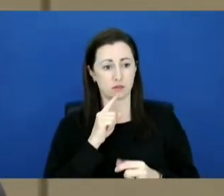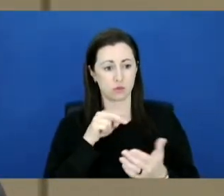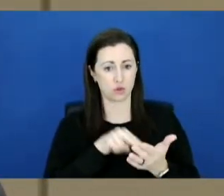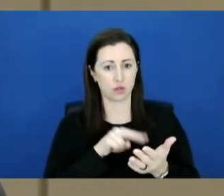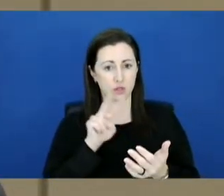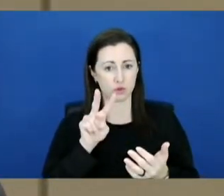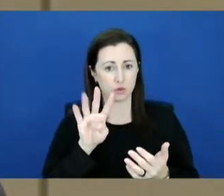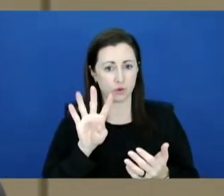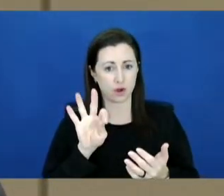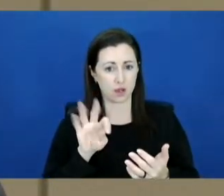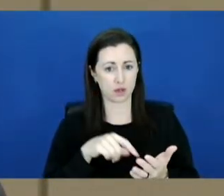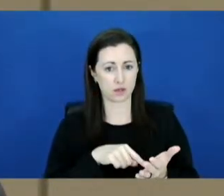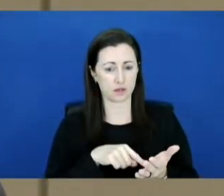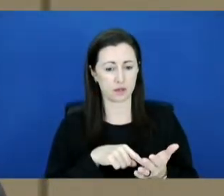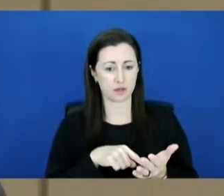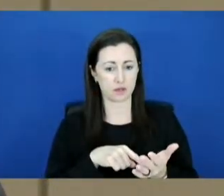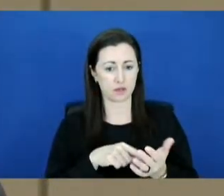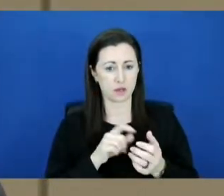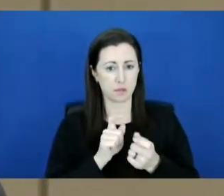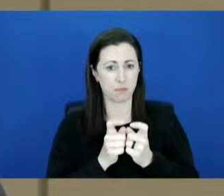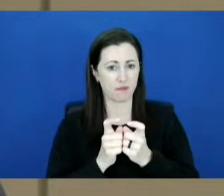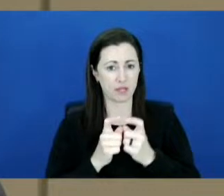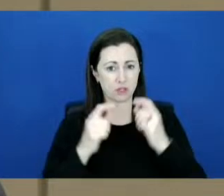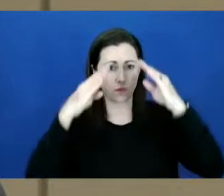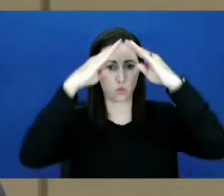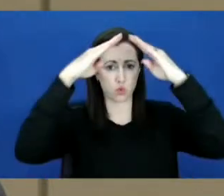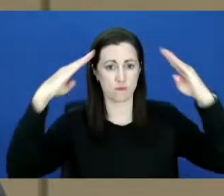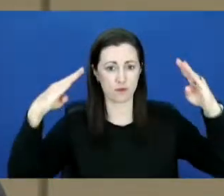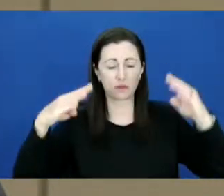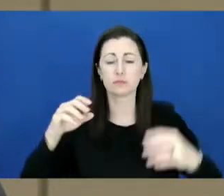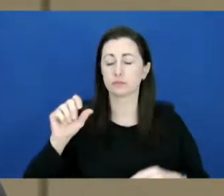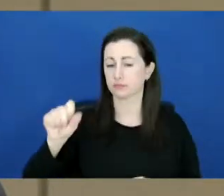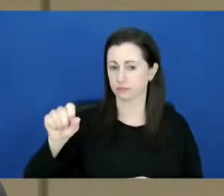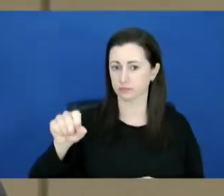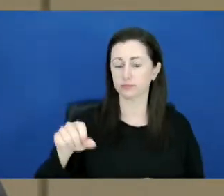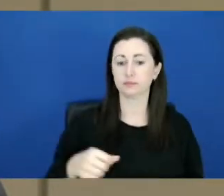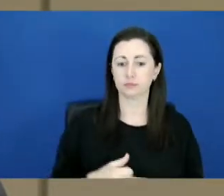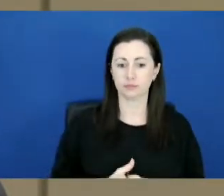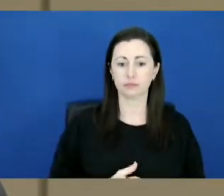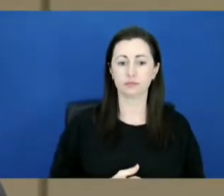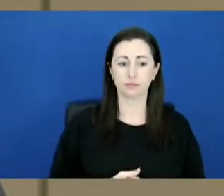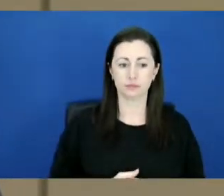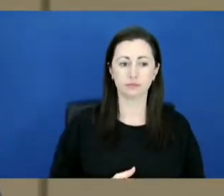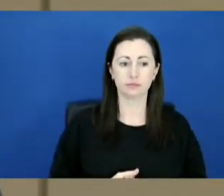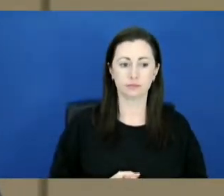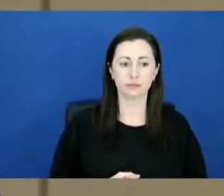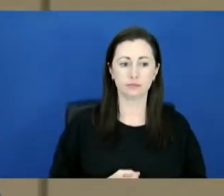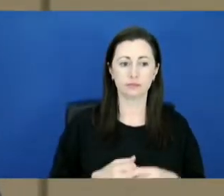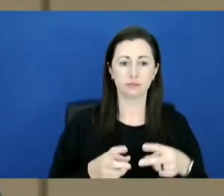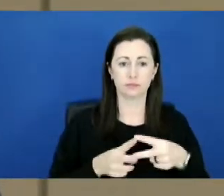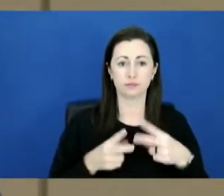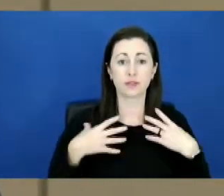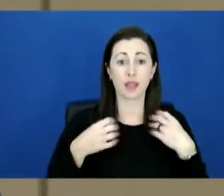LEAKE. ARE WE LOOKING